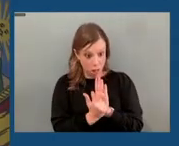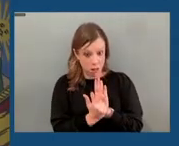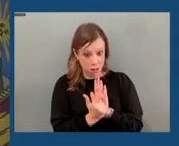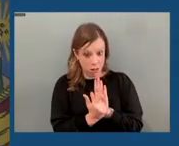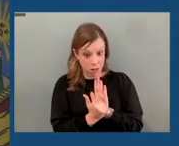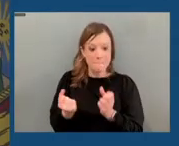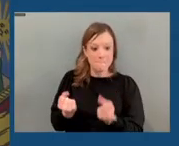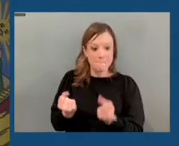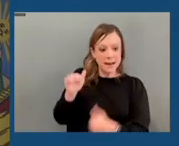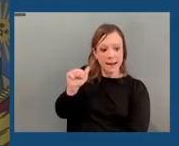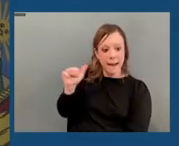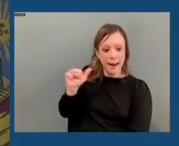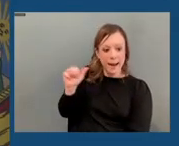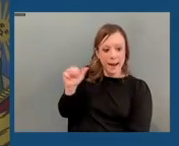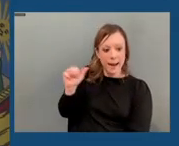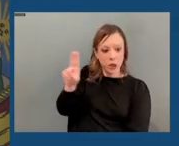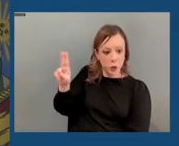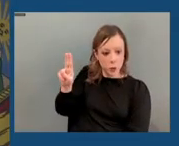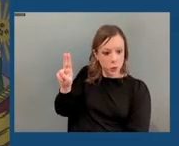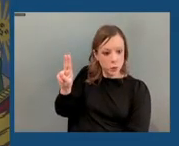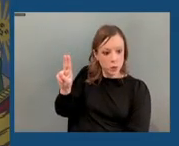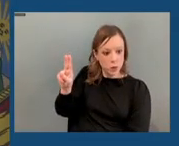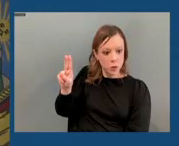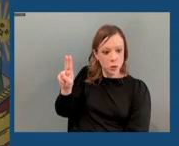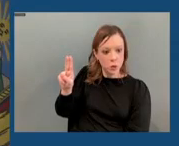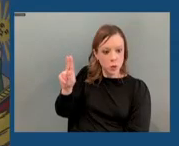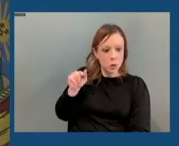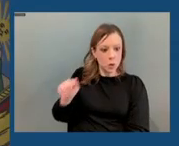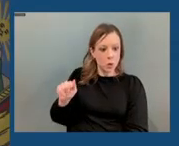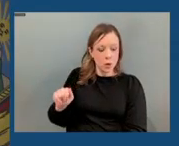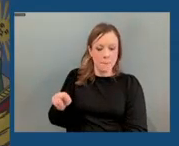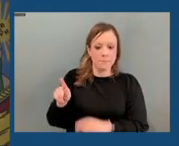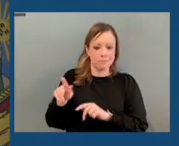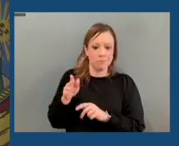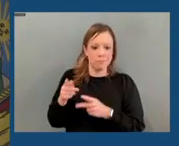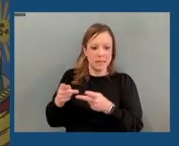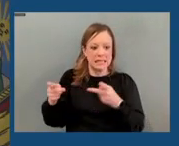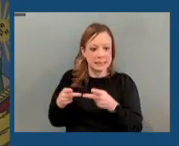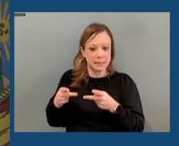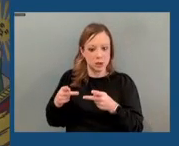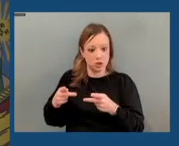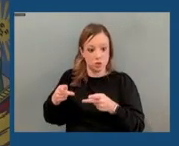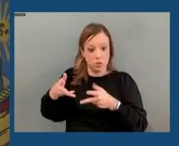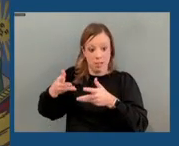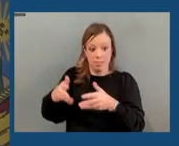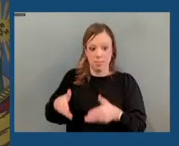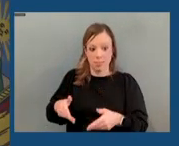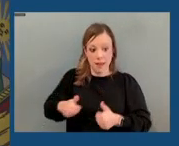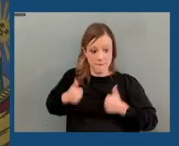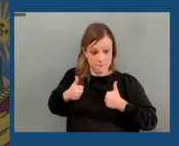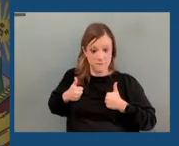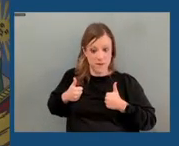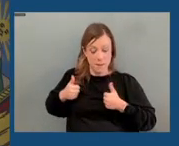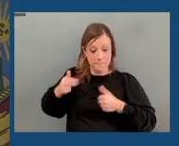uh, that yes, should be brought up to code in, in a, you know, important public safety and make sure that they're not fire hazards, et cetera. But